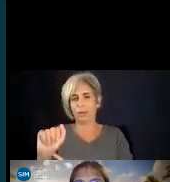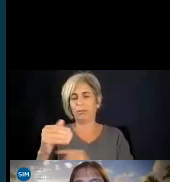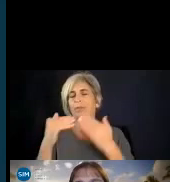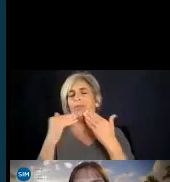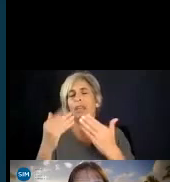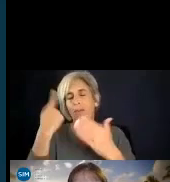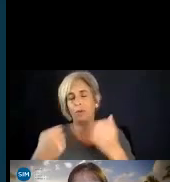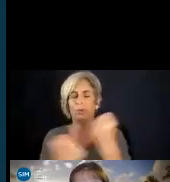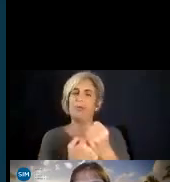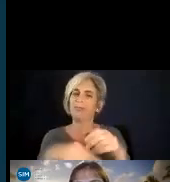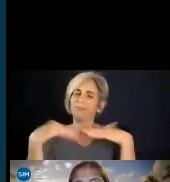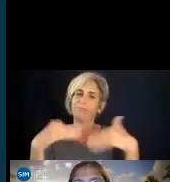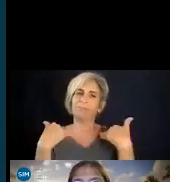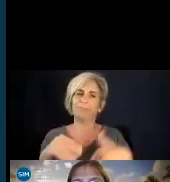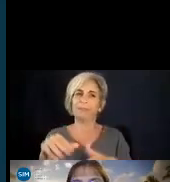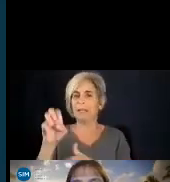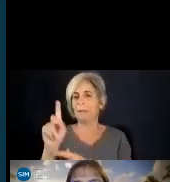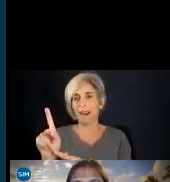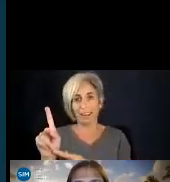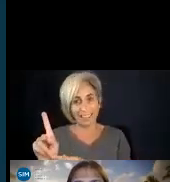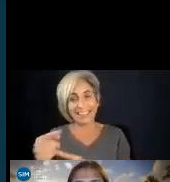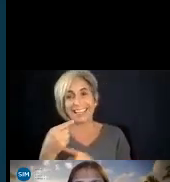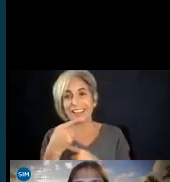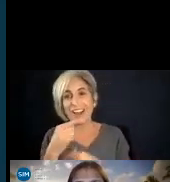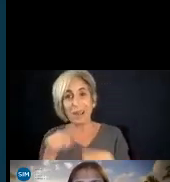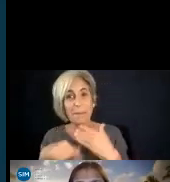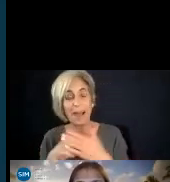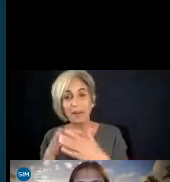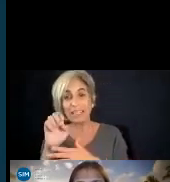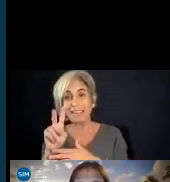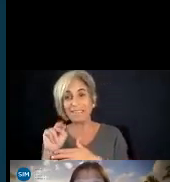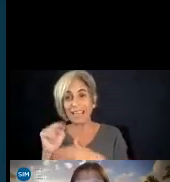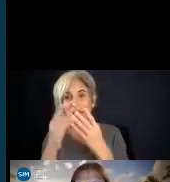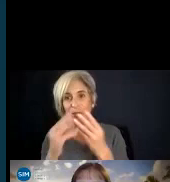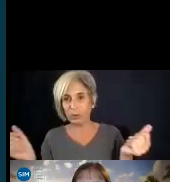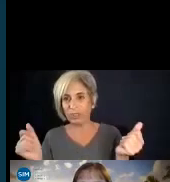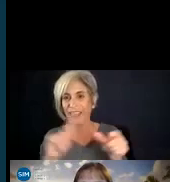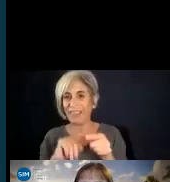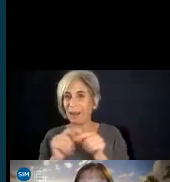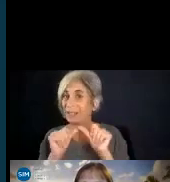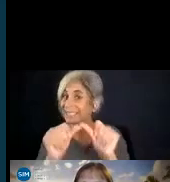I am going to let Mark say a few words about Advance Solutions and then we'll continue on.